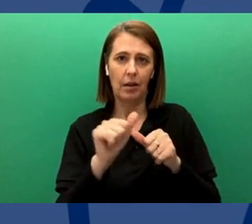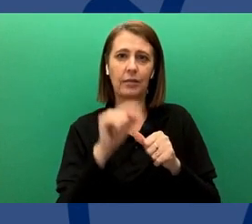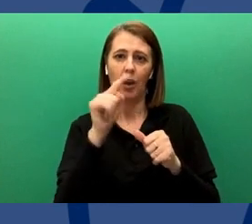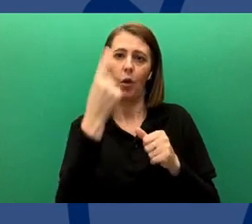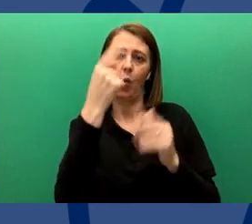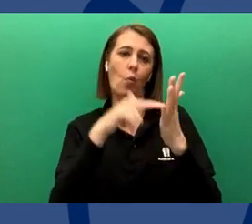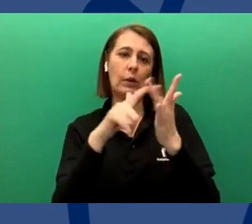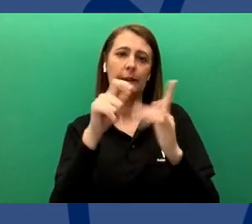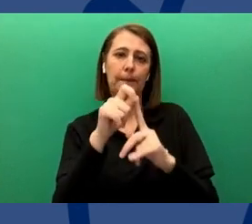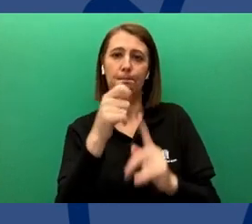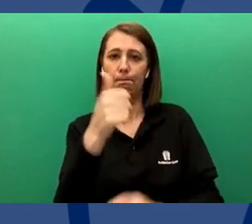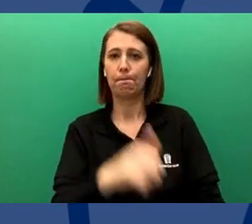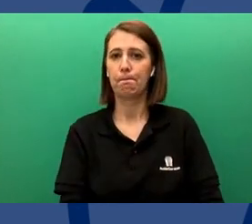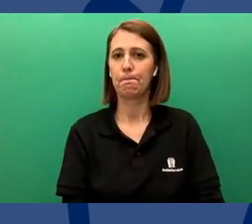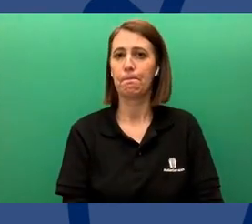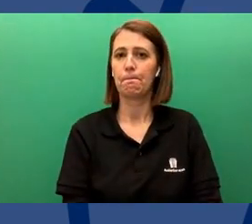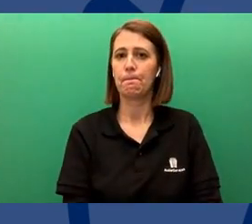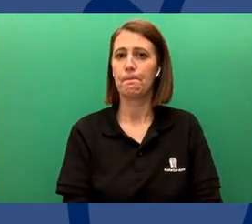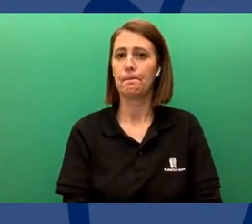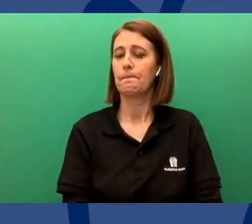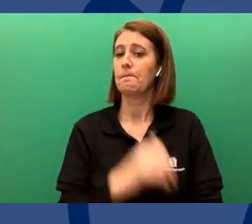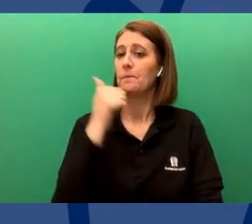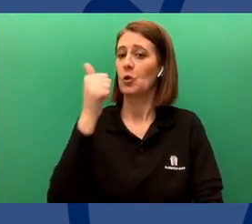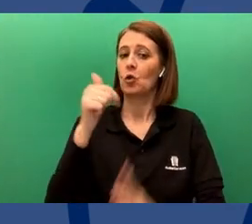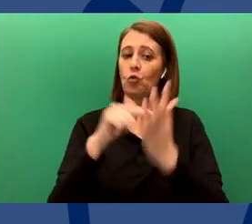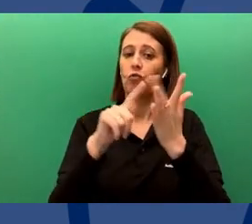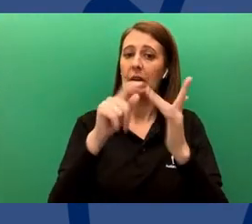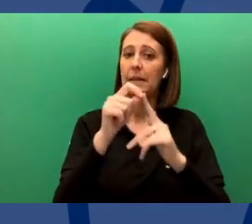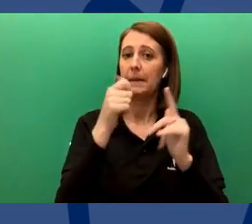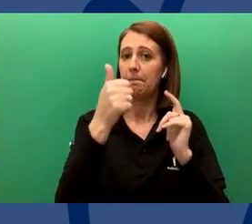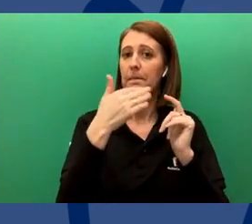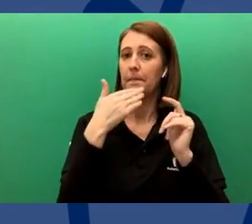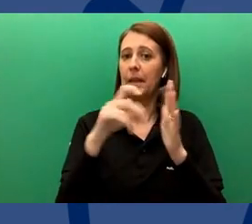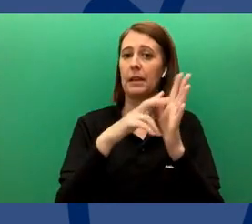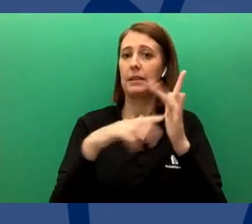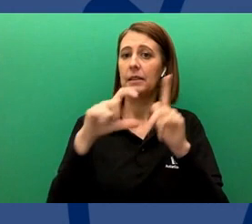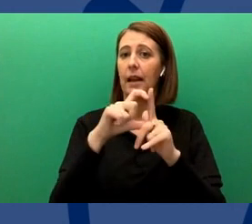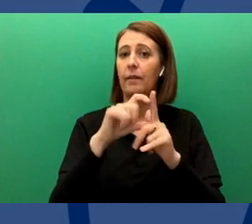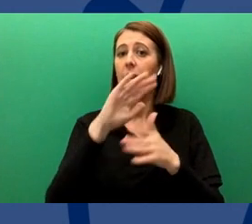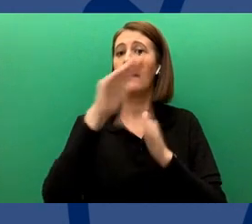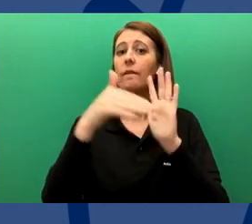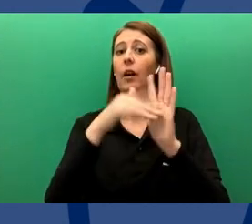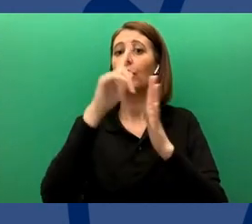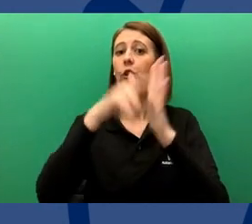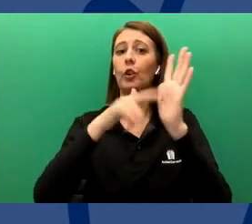Thanks, David. That's a great tip. And finally, John. I know you've been looking at a lot